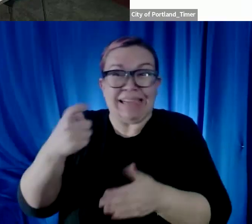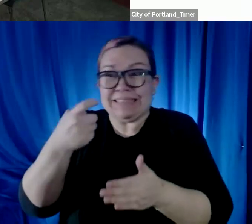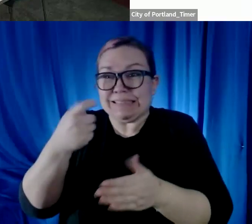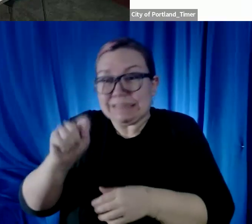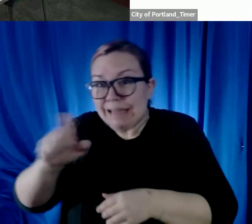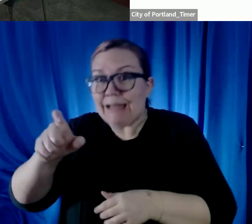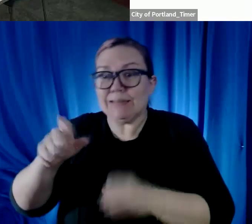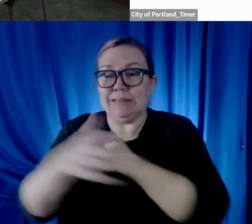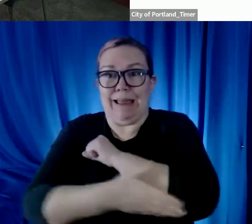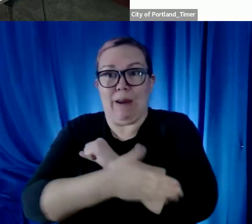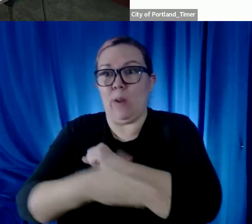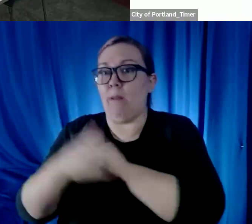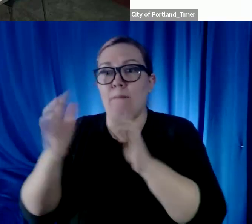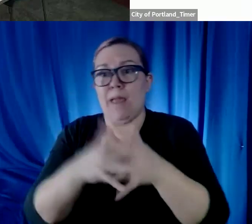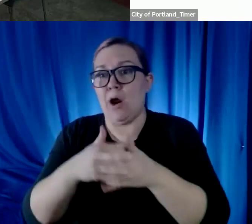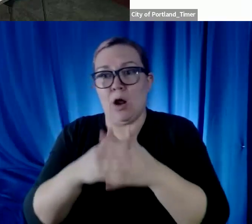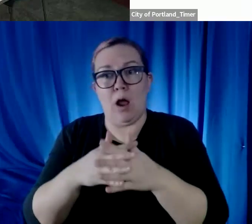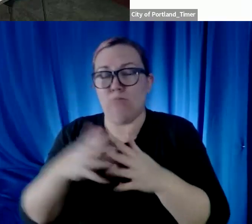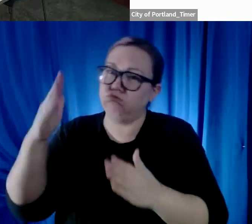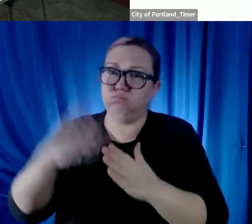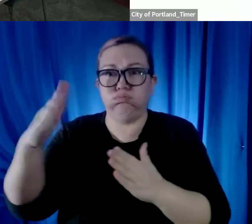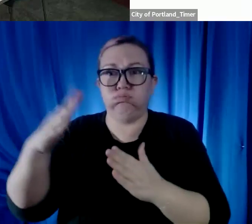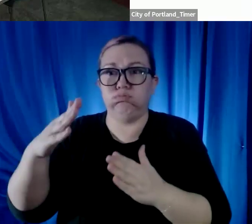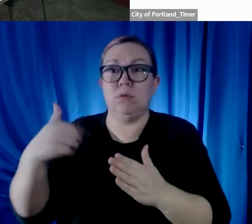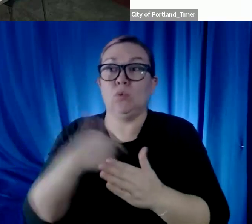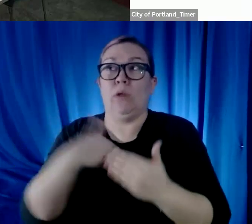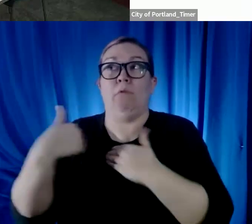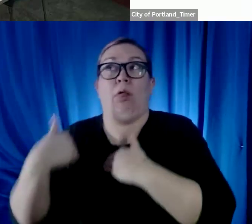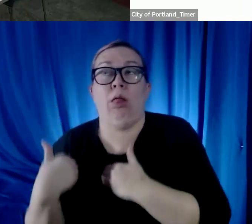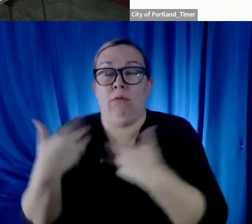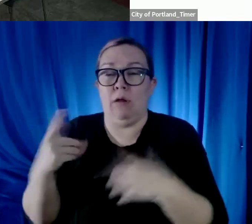Our basic expectations, as heavily tax burdened residents, are to get core services.